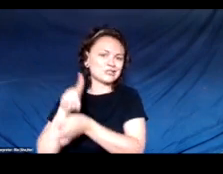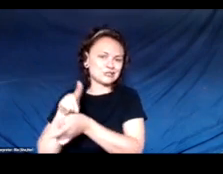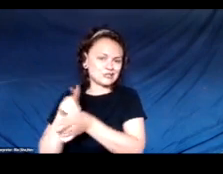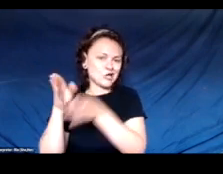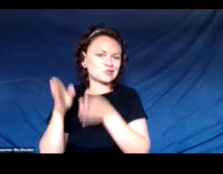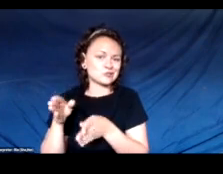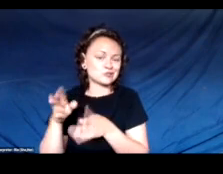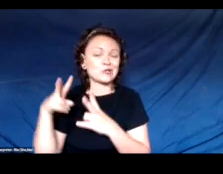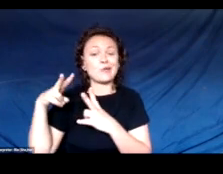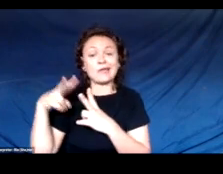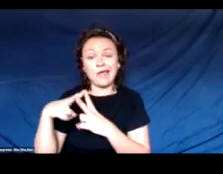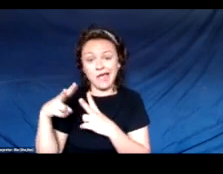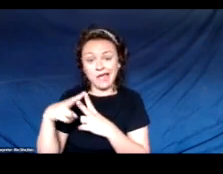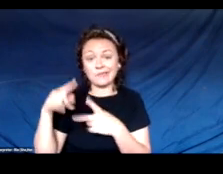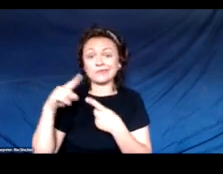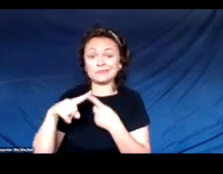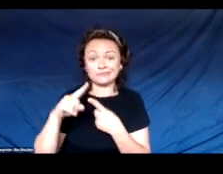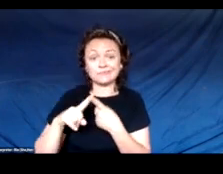or flying out of the country.